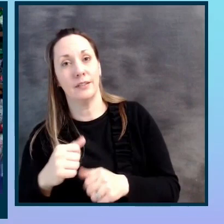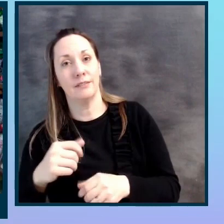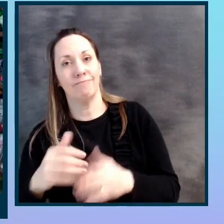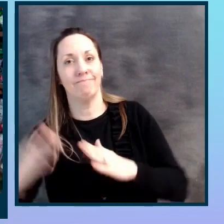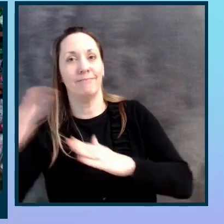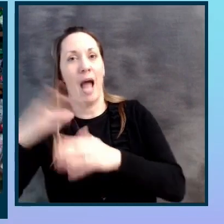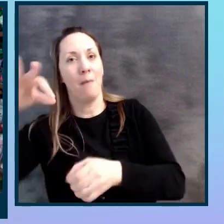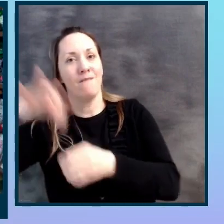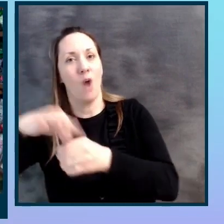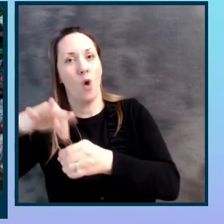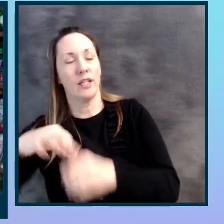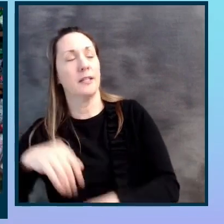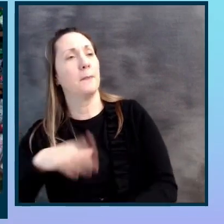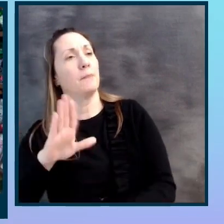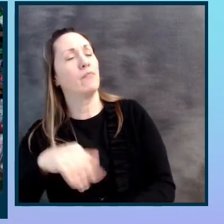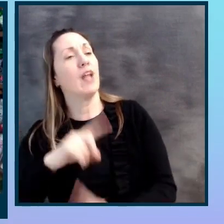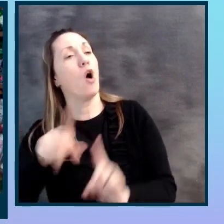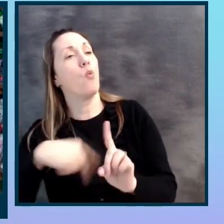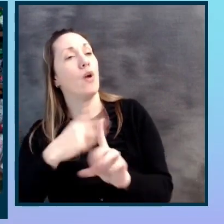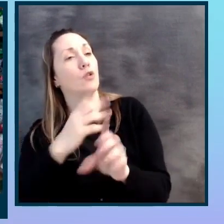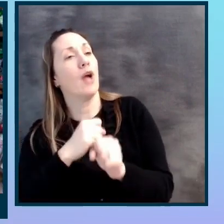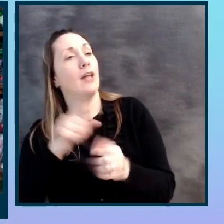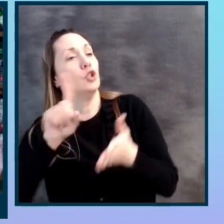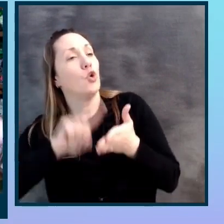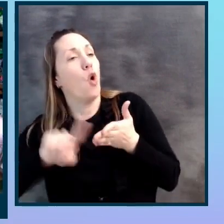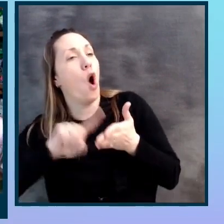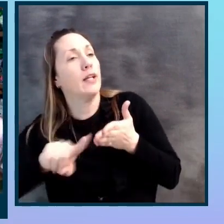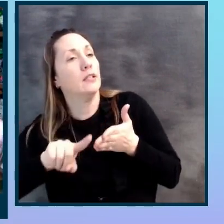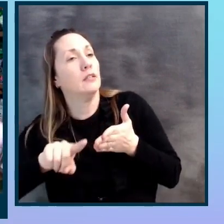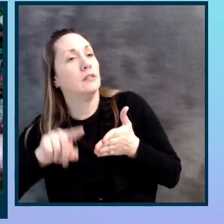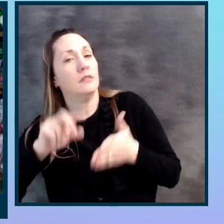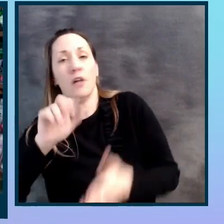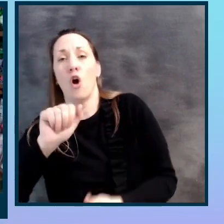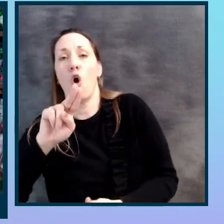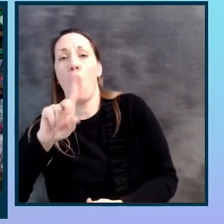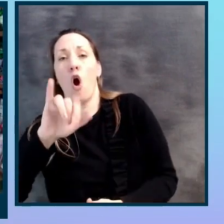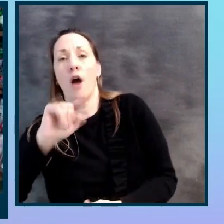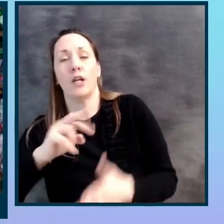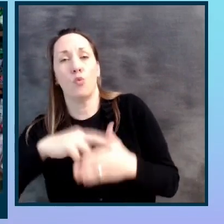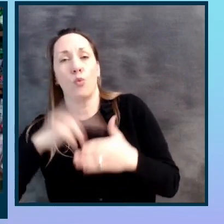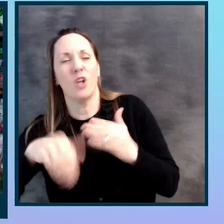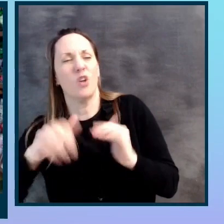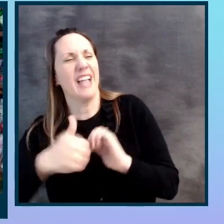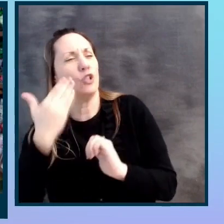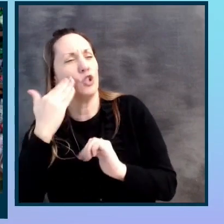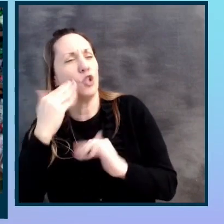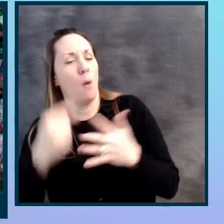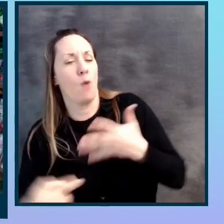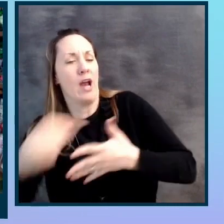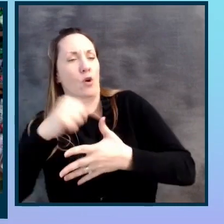when you got your audit results, how did you decide what to prioritize first in your remediation efforts?